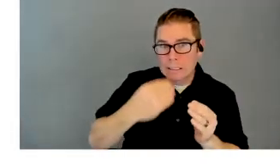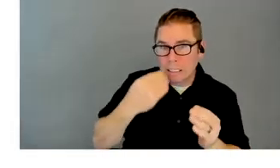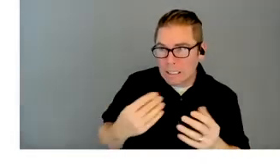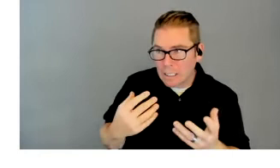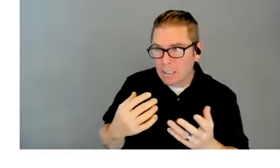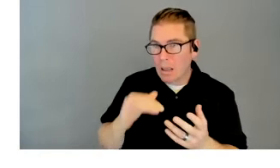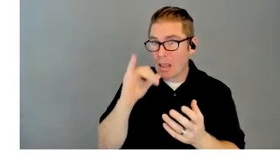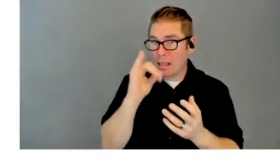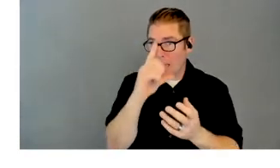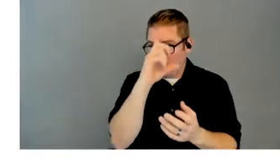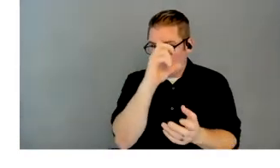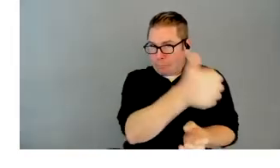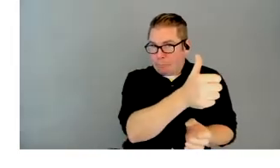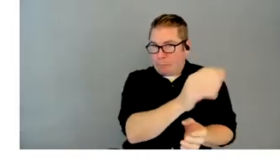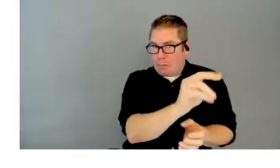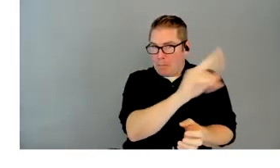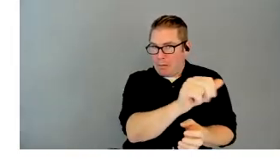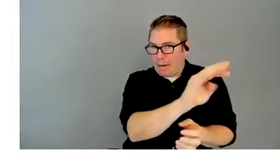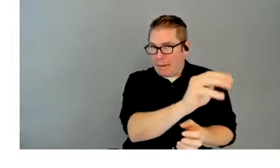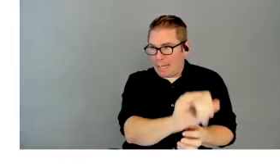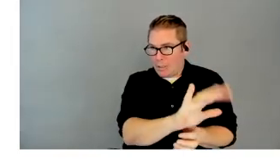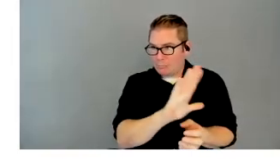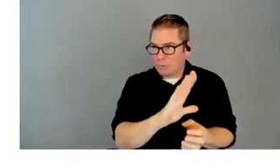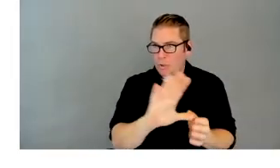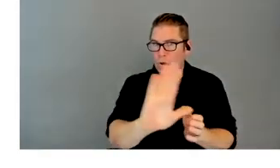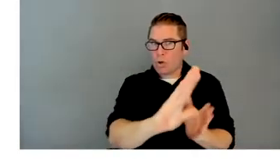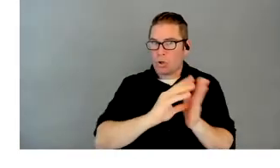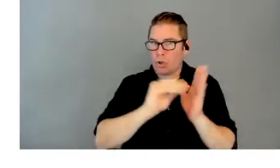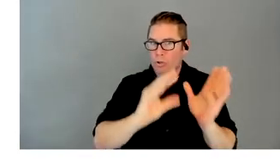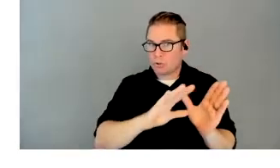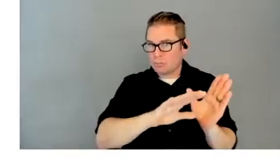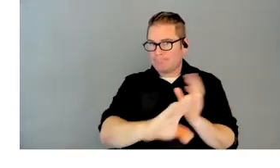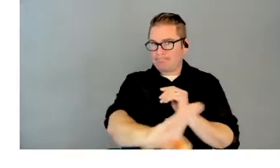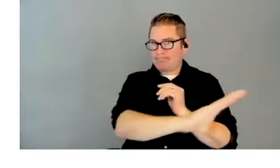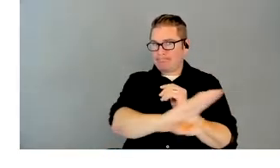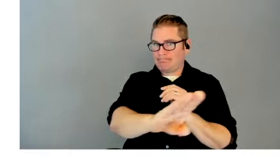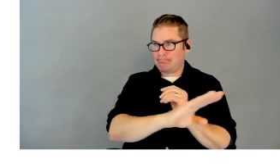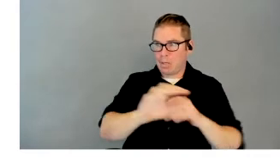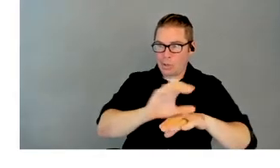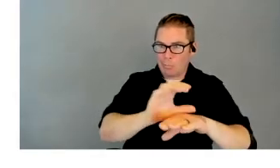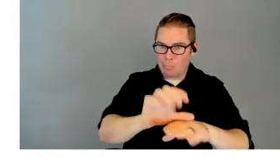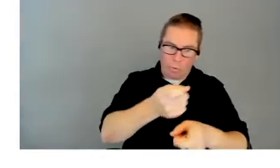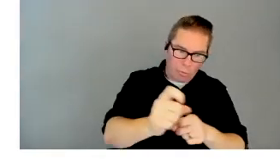But yeah, and that's something you have to bring up with your faculty with your faculty colleagues